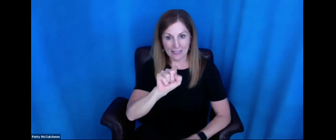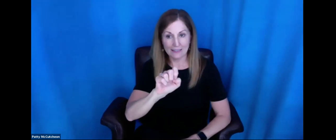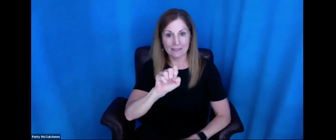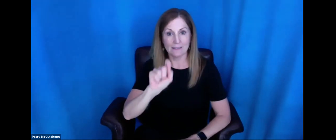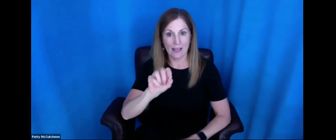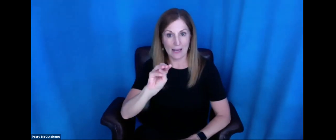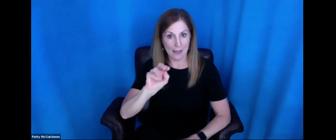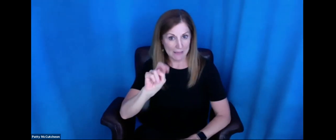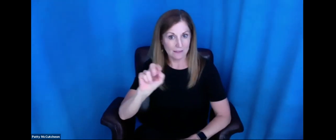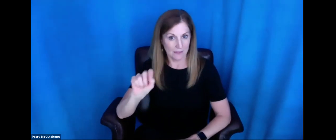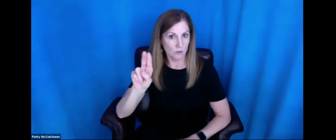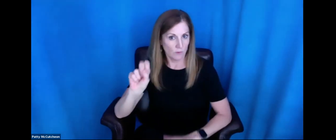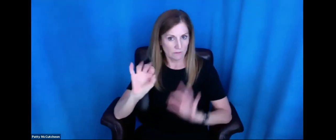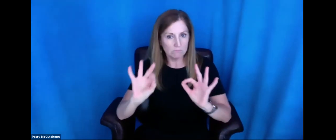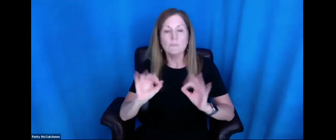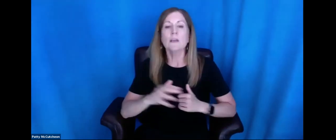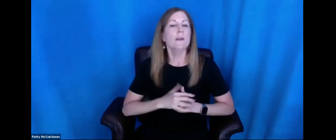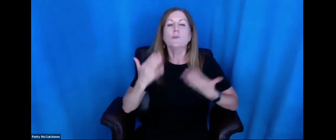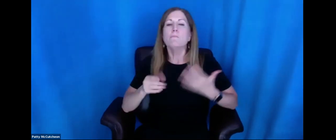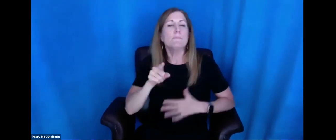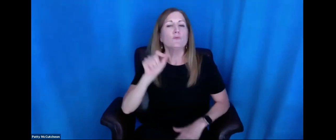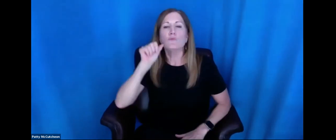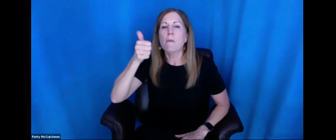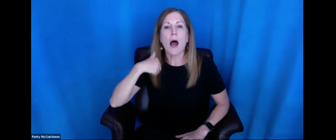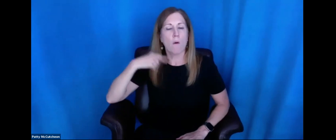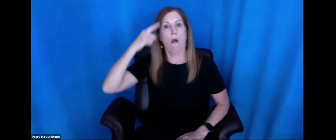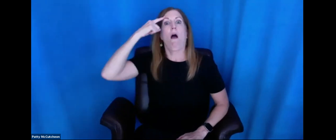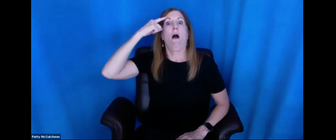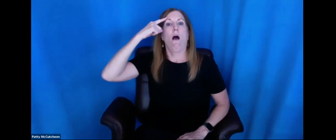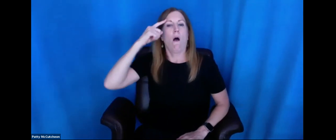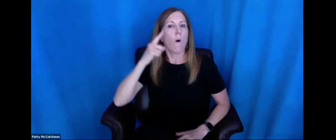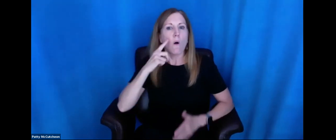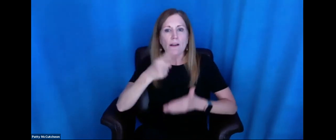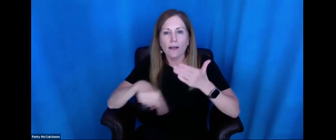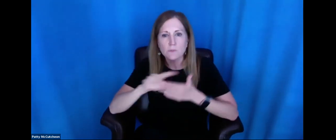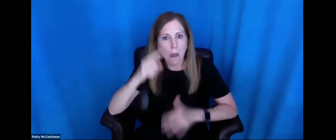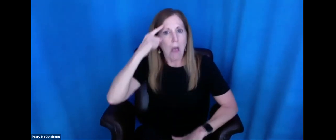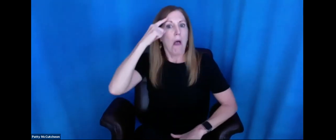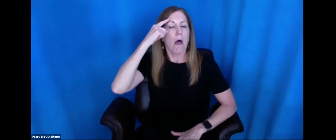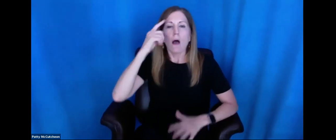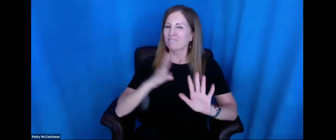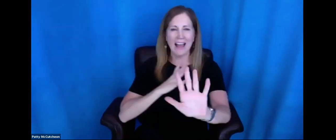Steve.Simon@state.mn.us. I still would love to hear from you, including your